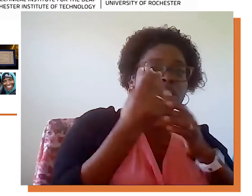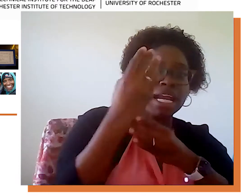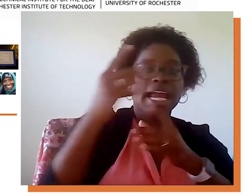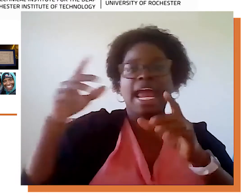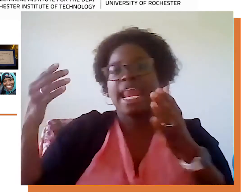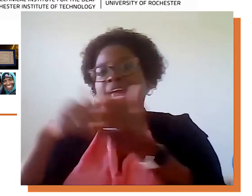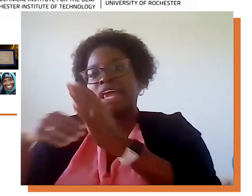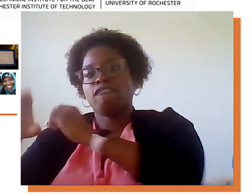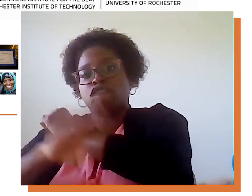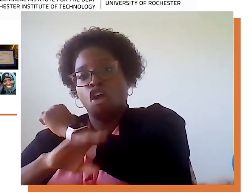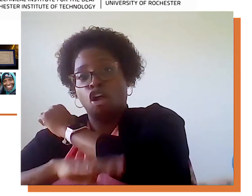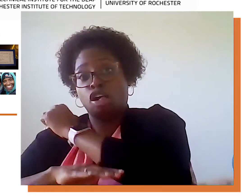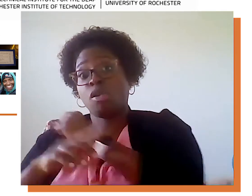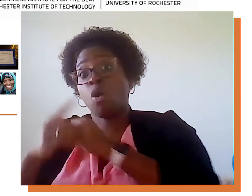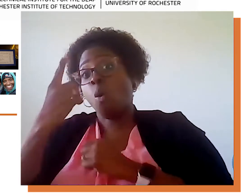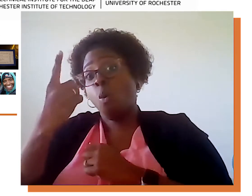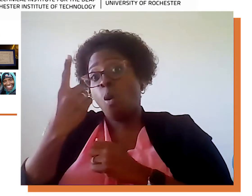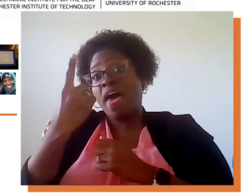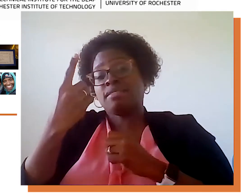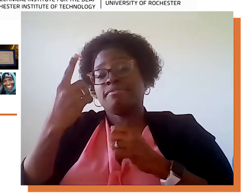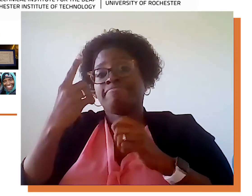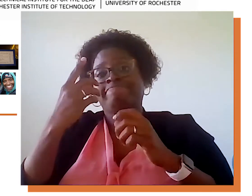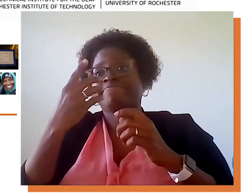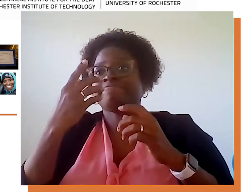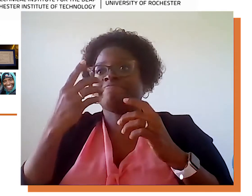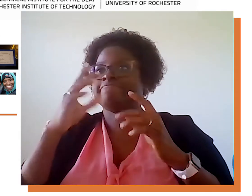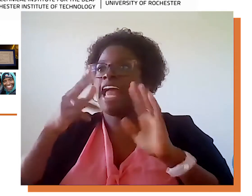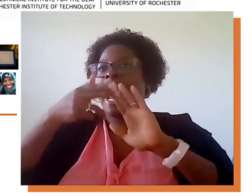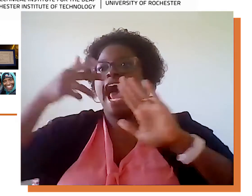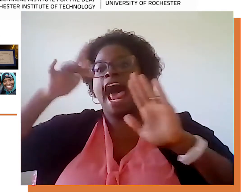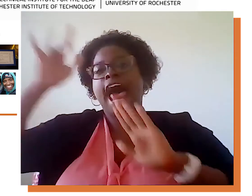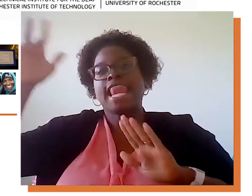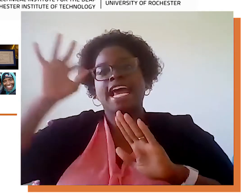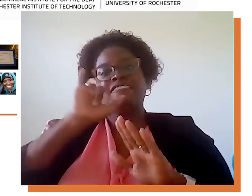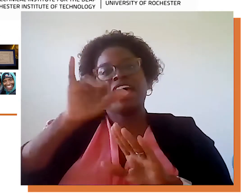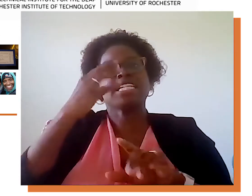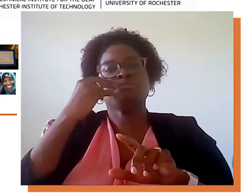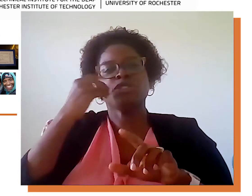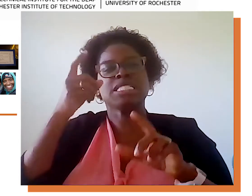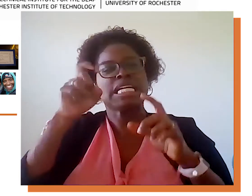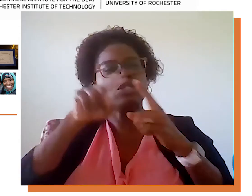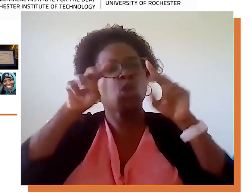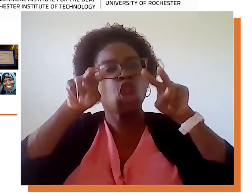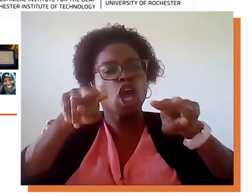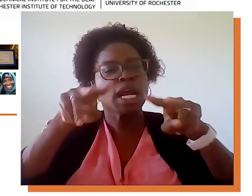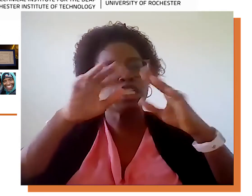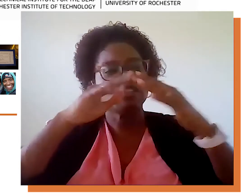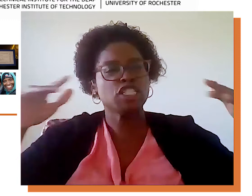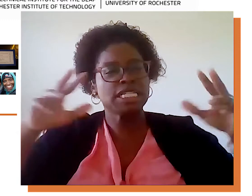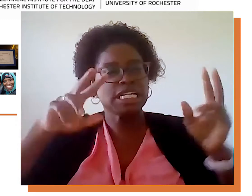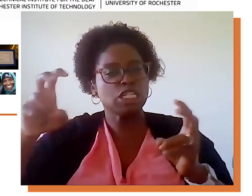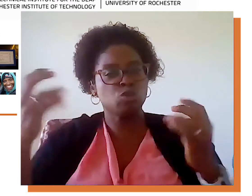Again, we had protests in the spring and the fall that year at Gallaudet, and it was a wonderful experience